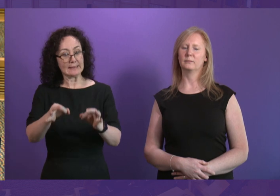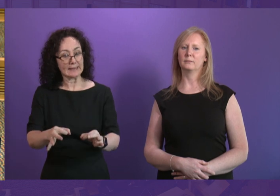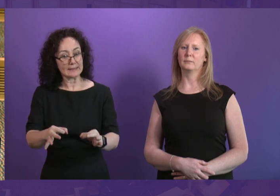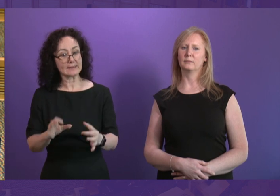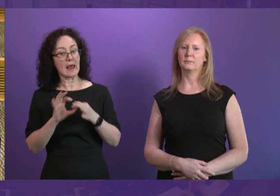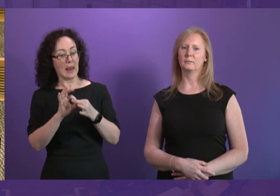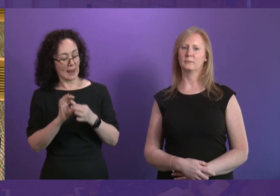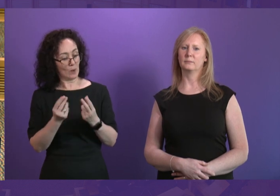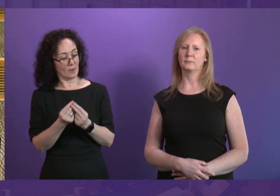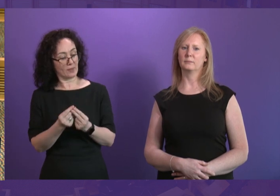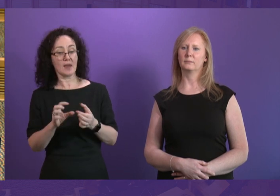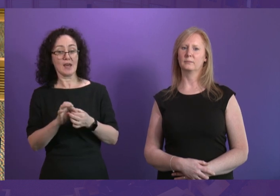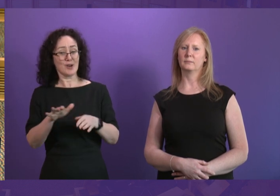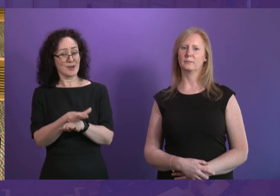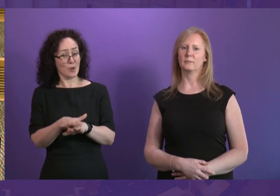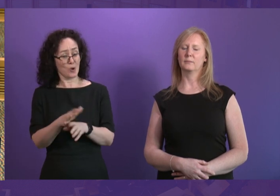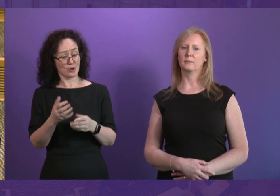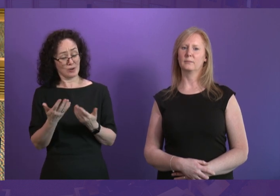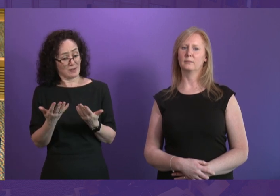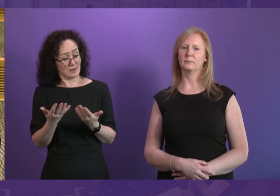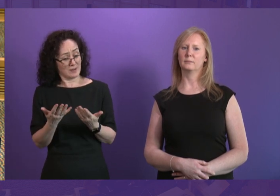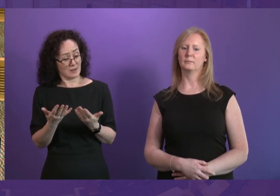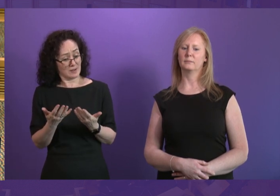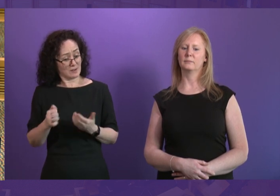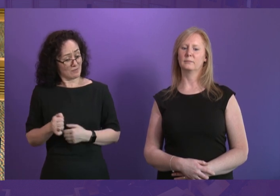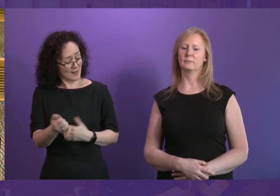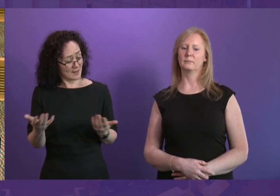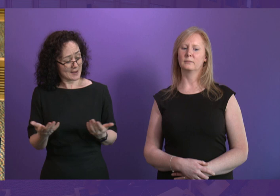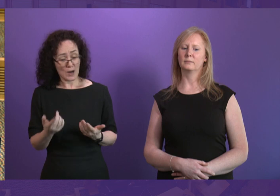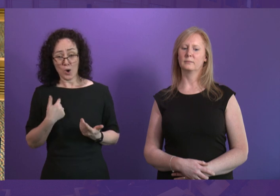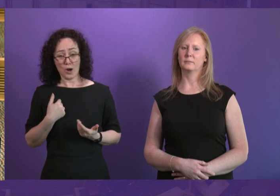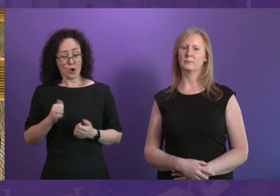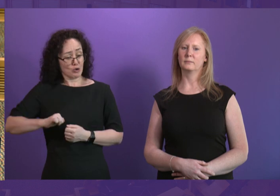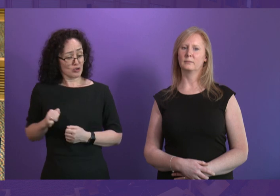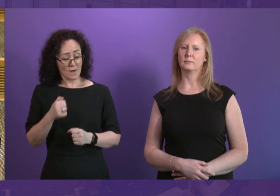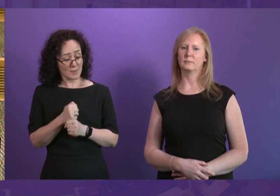of Network Rail. Those issues are outwith the control of ScotRail and the Scottish Parliament,